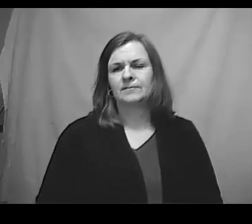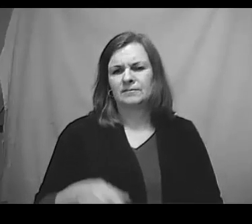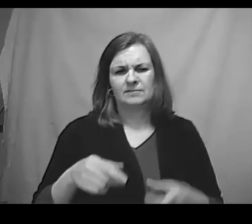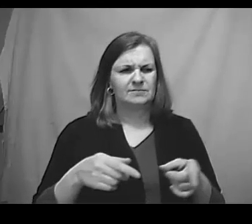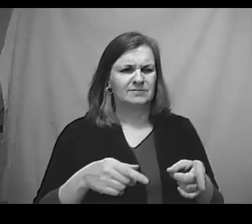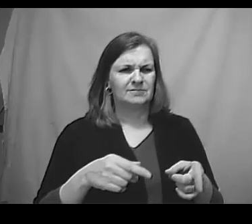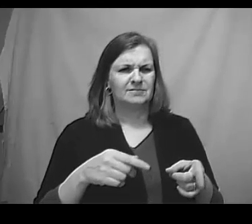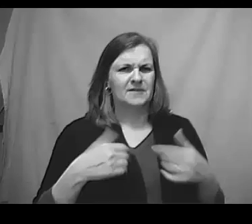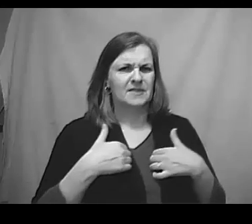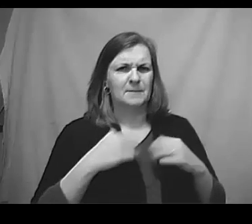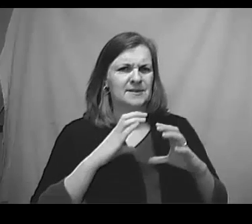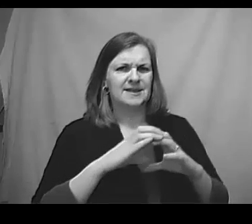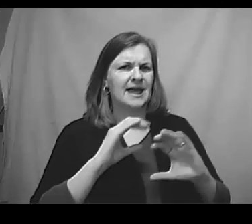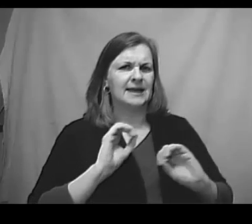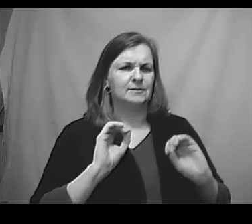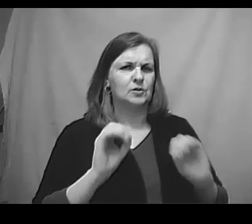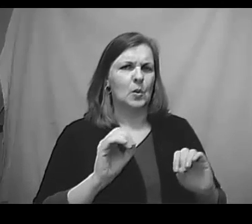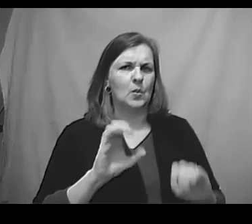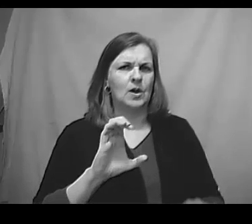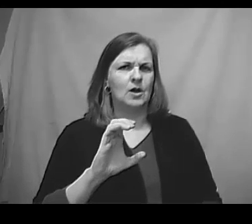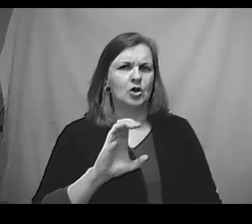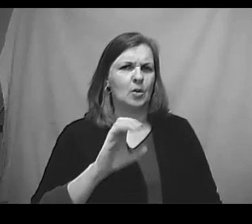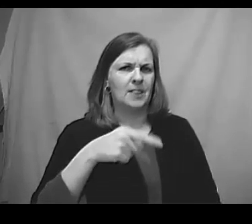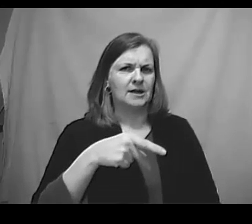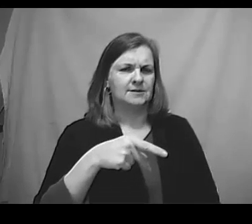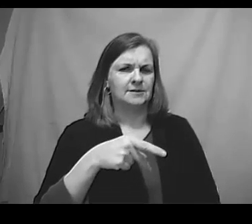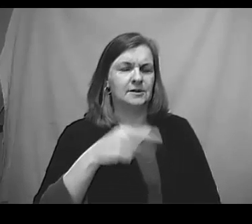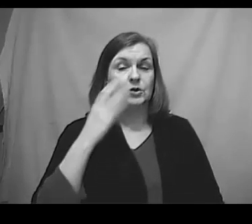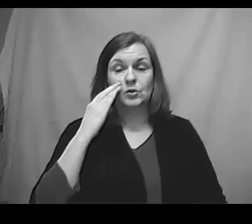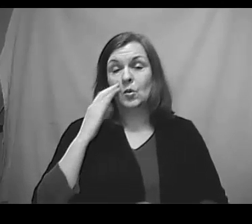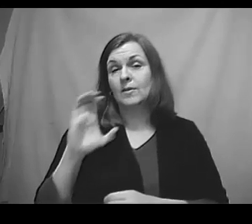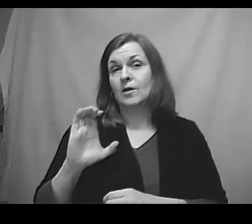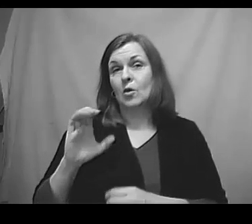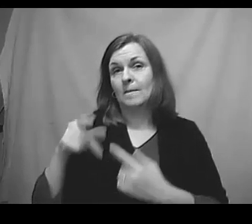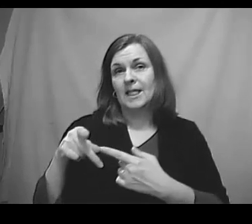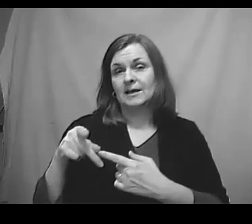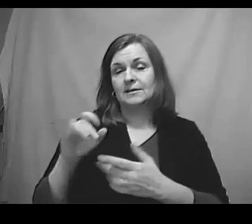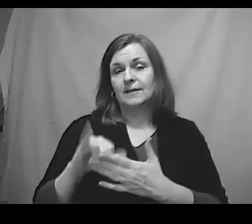while there's no chloroplast in my animal cell, And we know that chloroplasts are a distinguishing feature